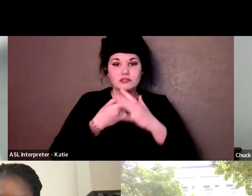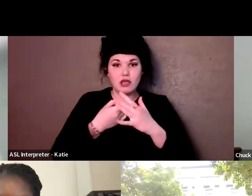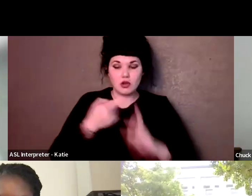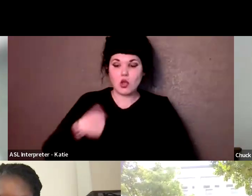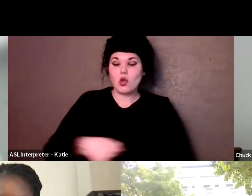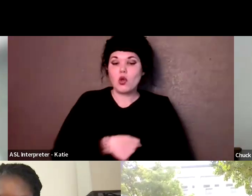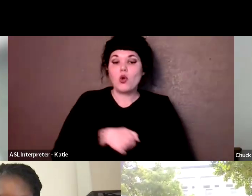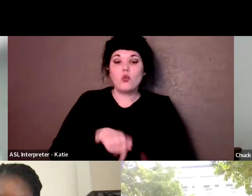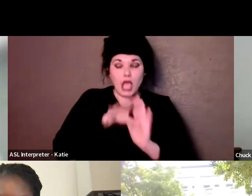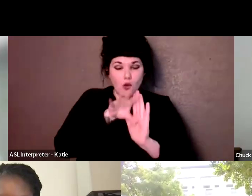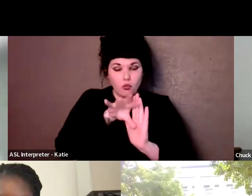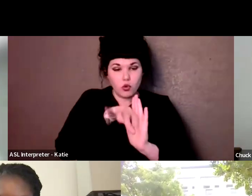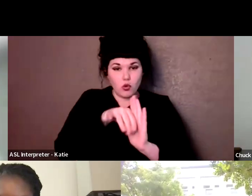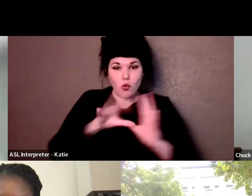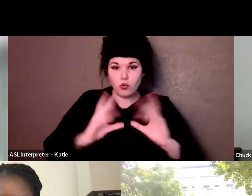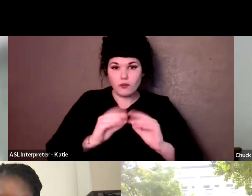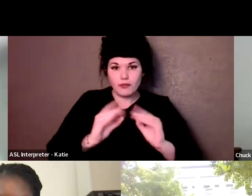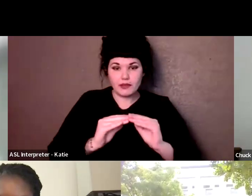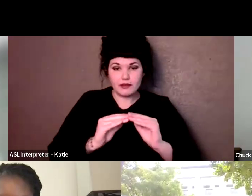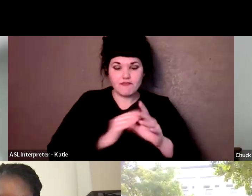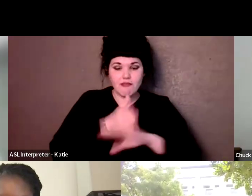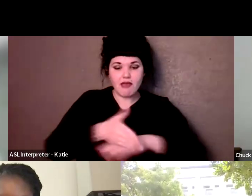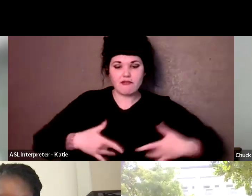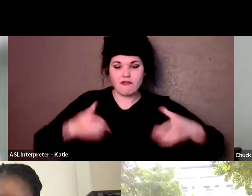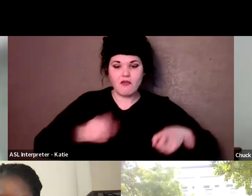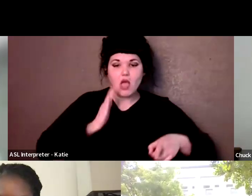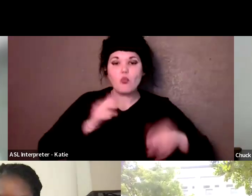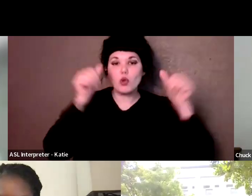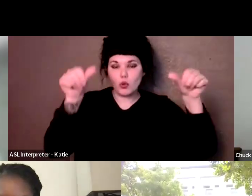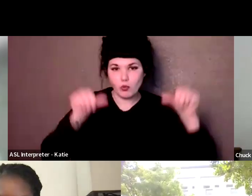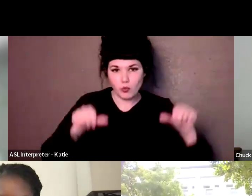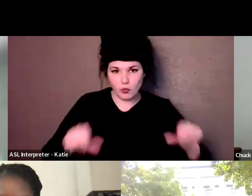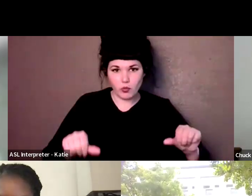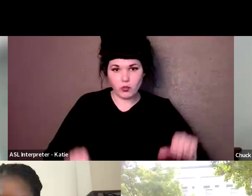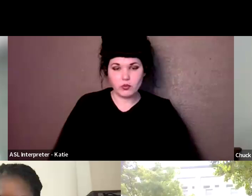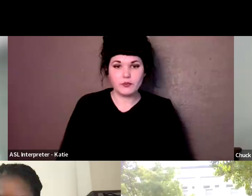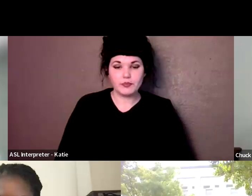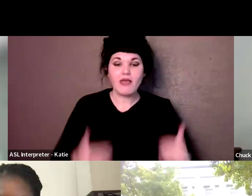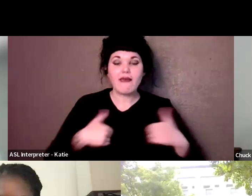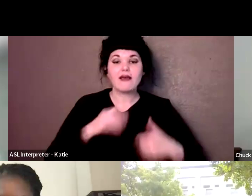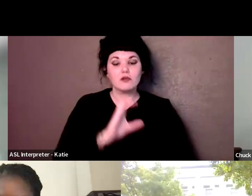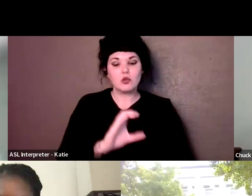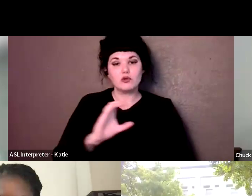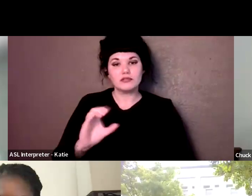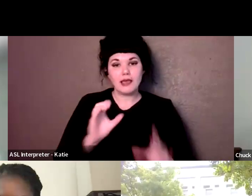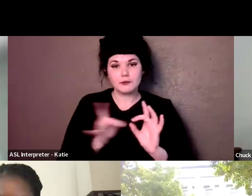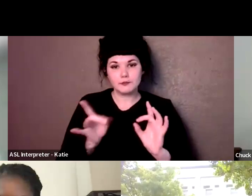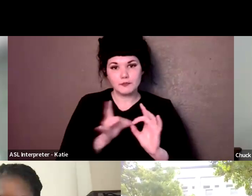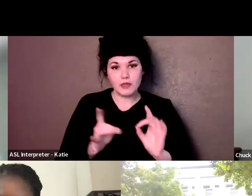will be shared publicly after the event. We have closed-captioning and ASL available, as well. Please